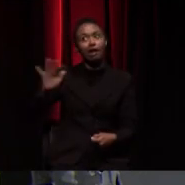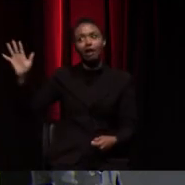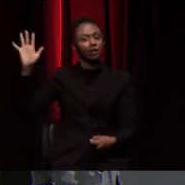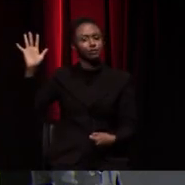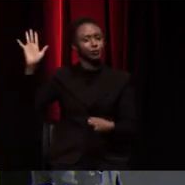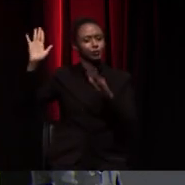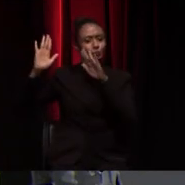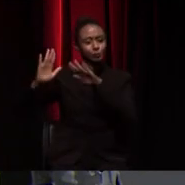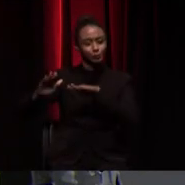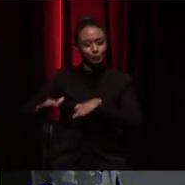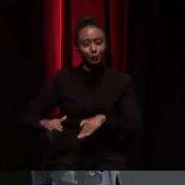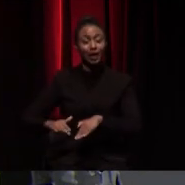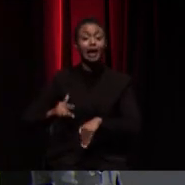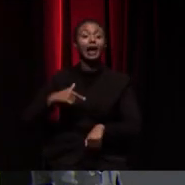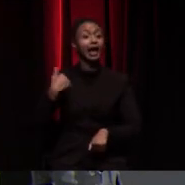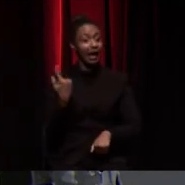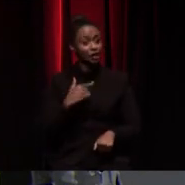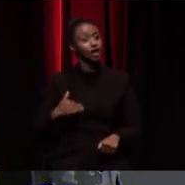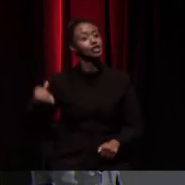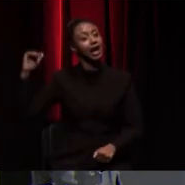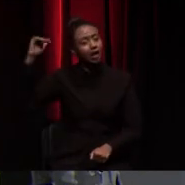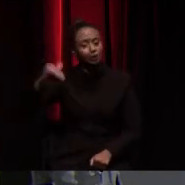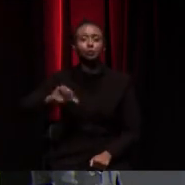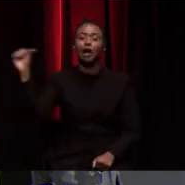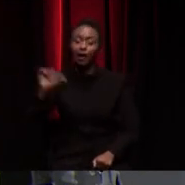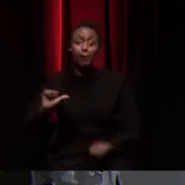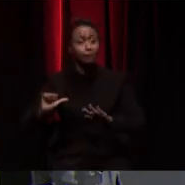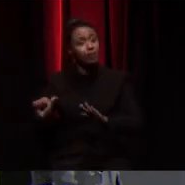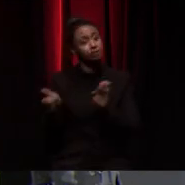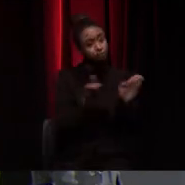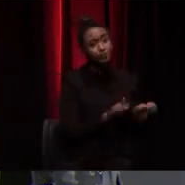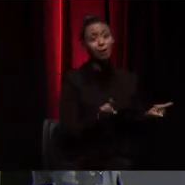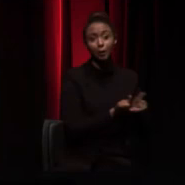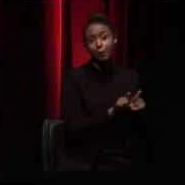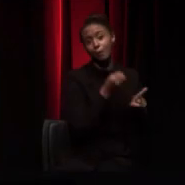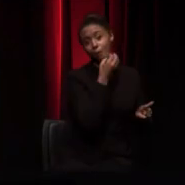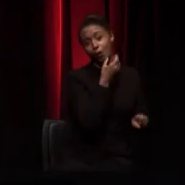Being an adult is bad, but it can also be good.